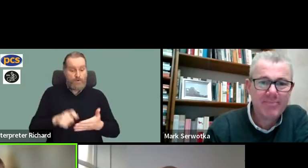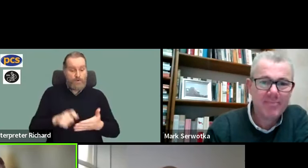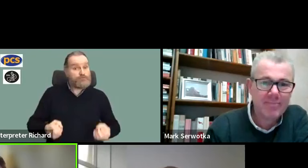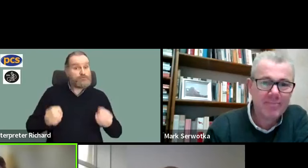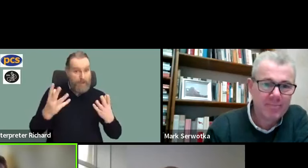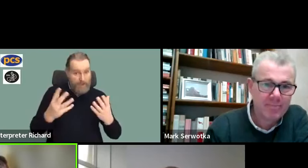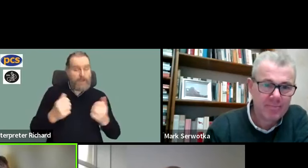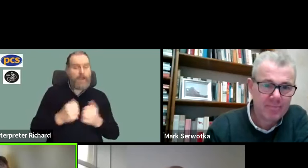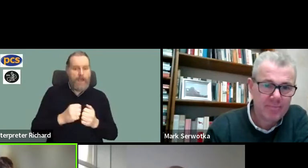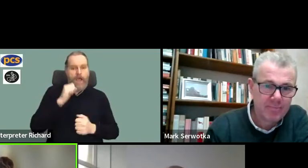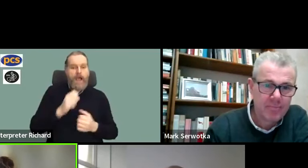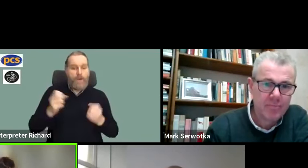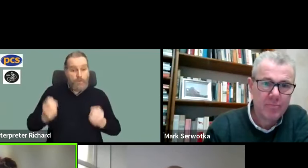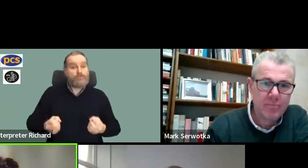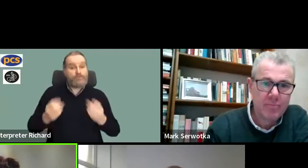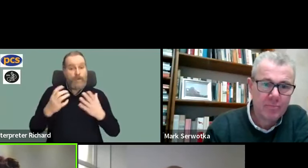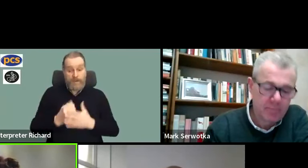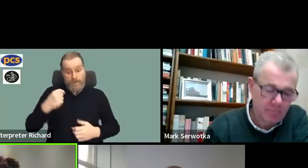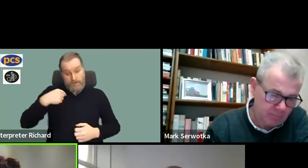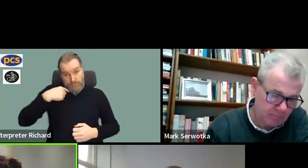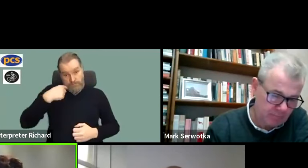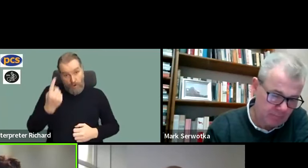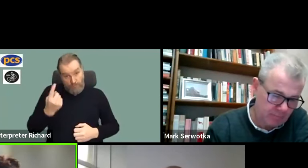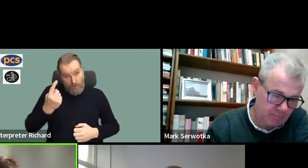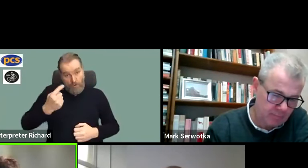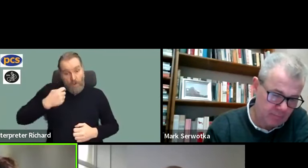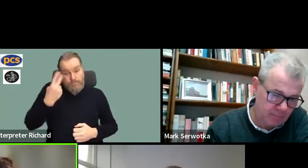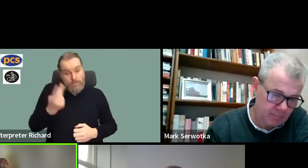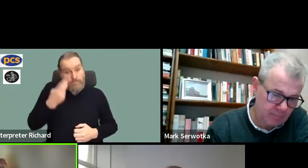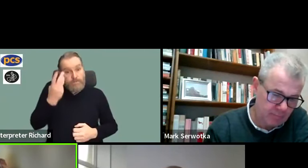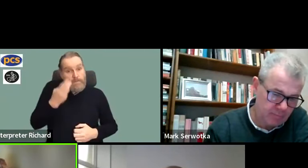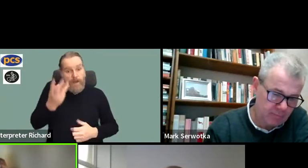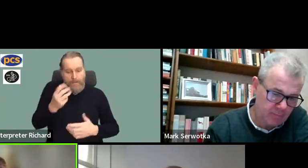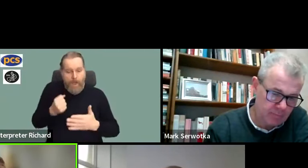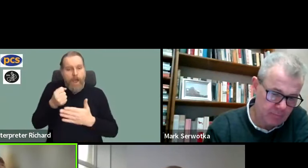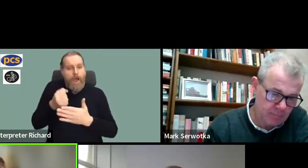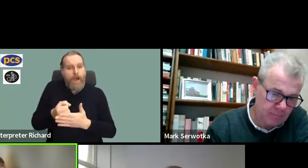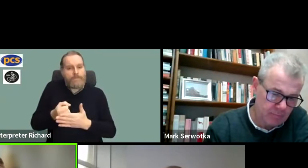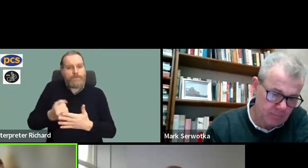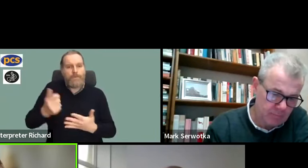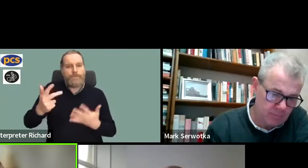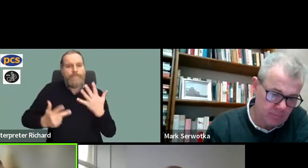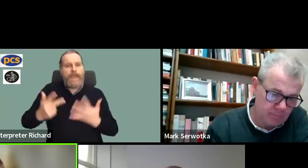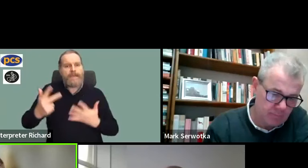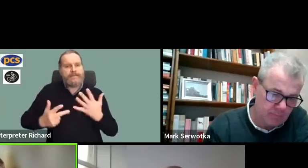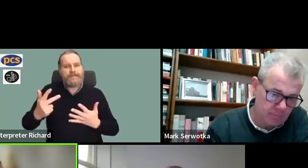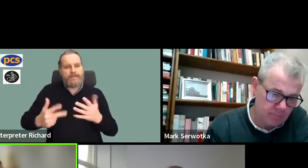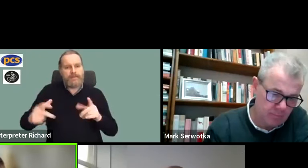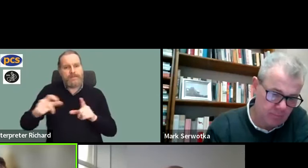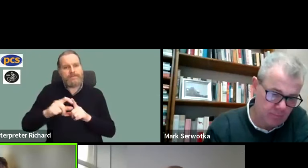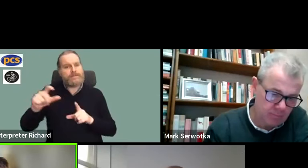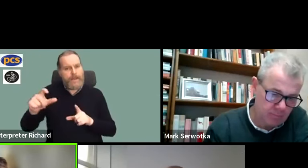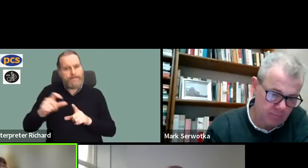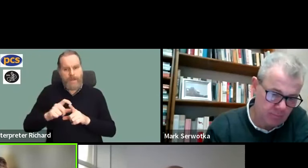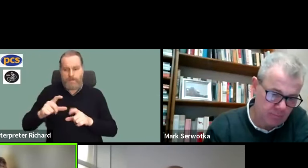tomorrow, and fact, In fact, i'll be striking from tomorrow till the eighteenth of december, and that will be with my colleagues, who are driving